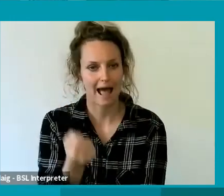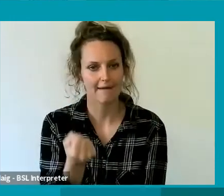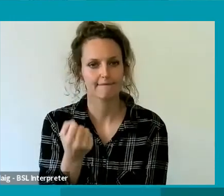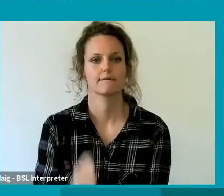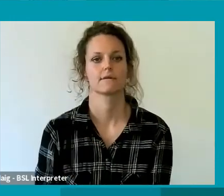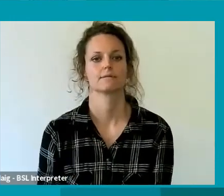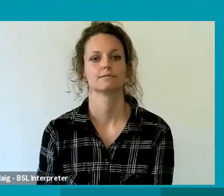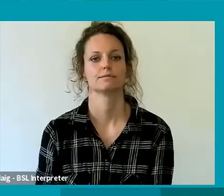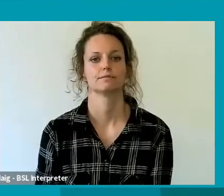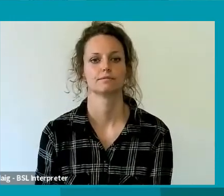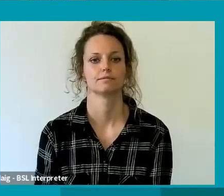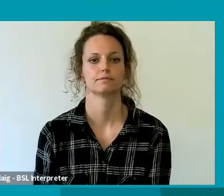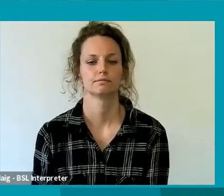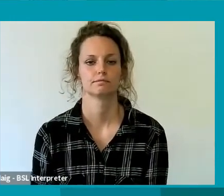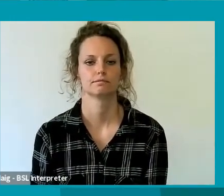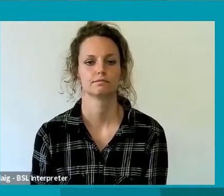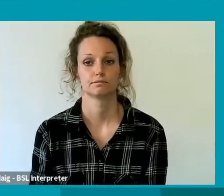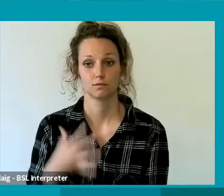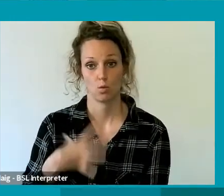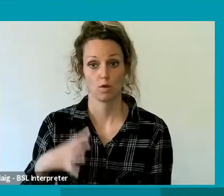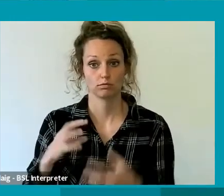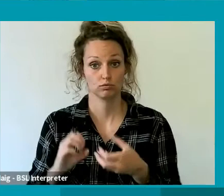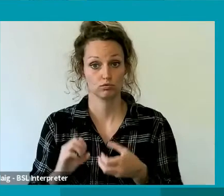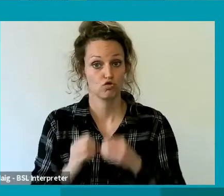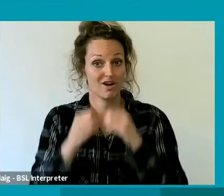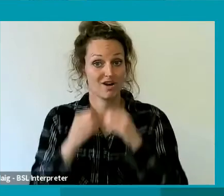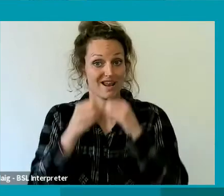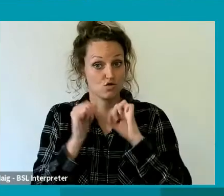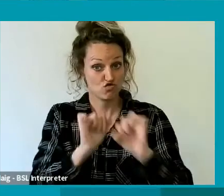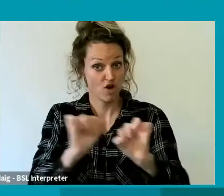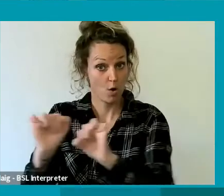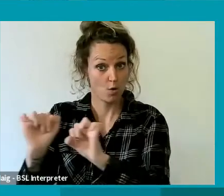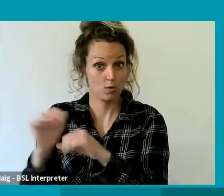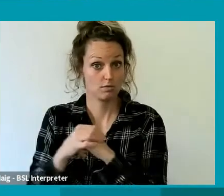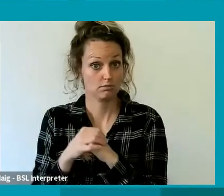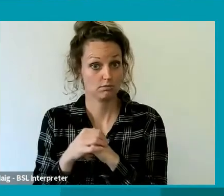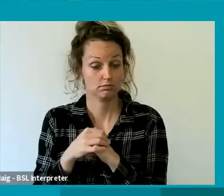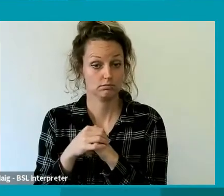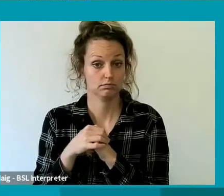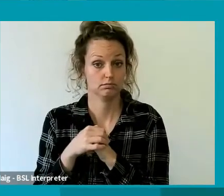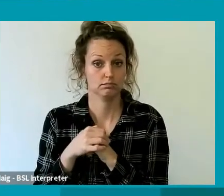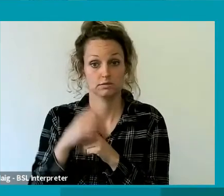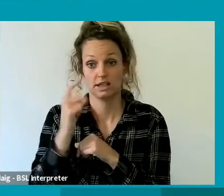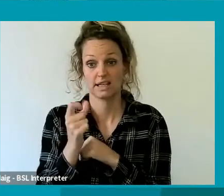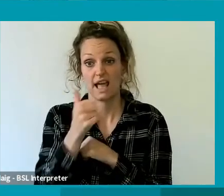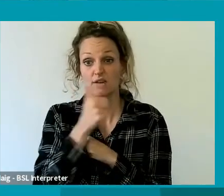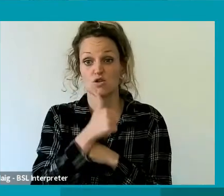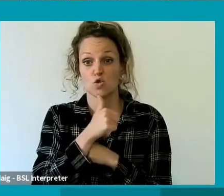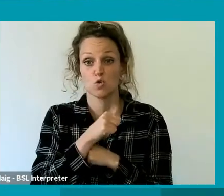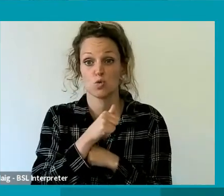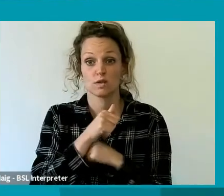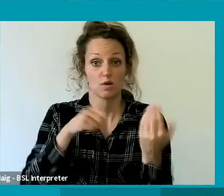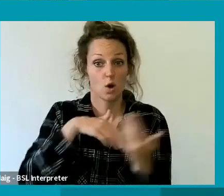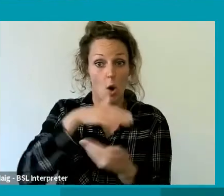You maybe you might want to create your own headliner and you can use a combination of any of these.